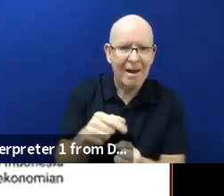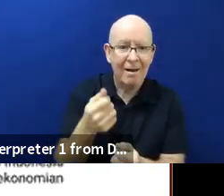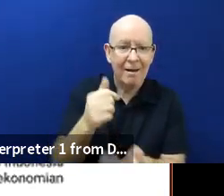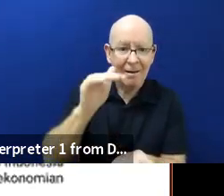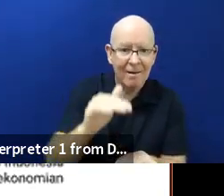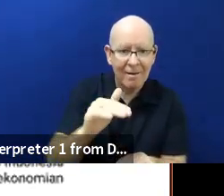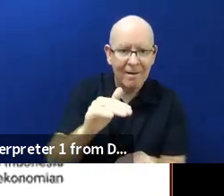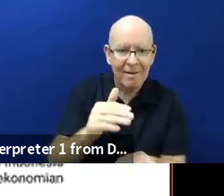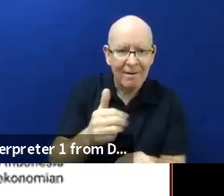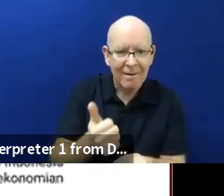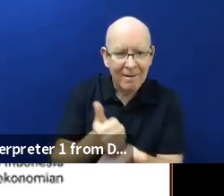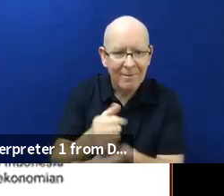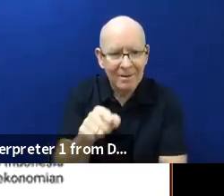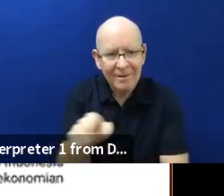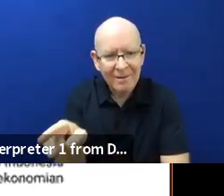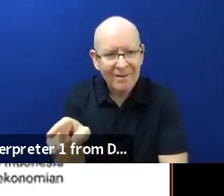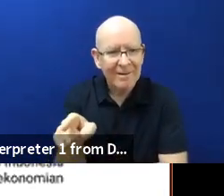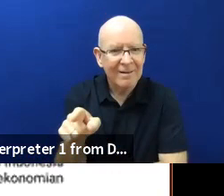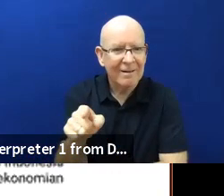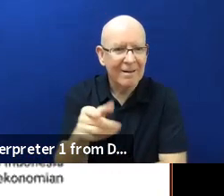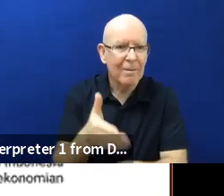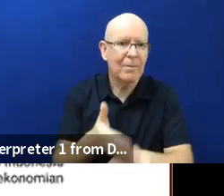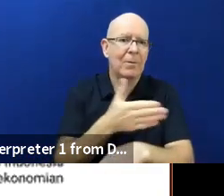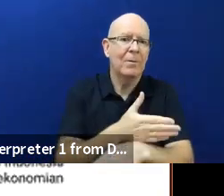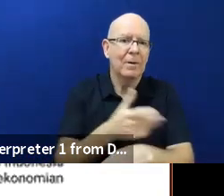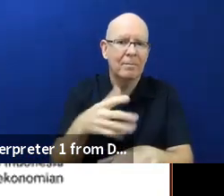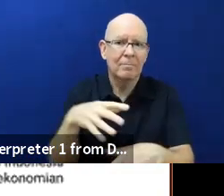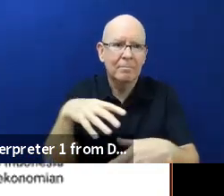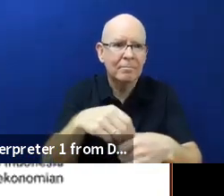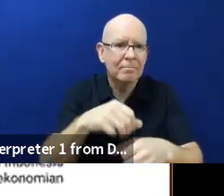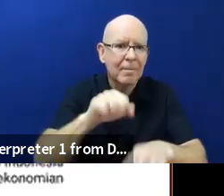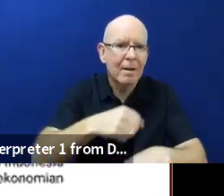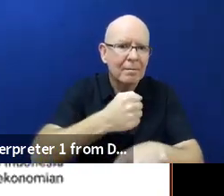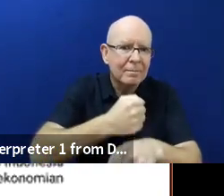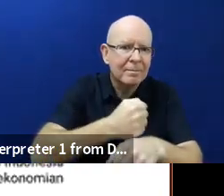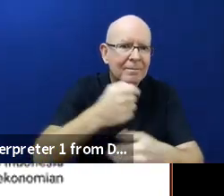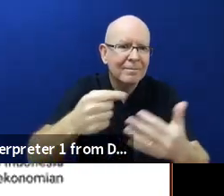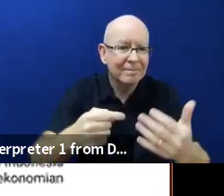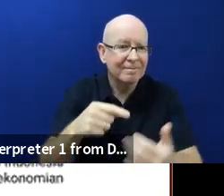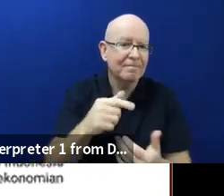for basic participation. And here, the main parameters of basic participation are assistive